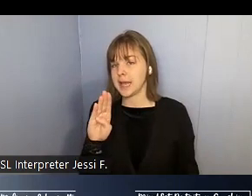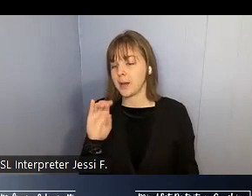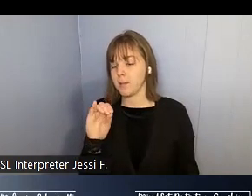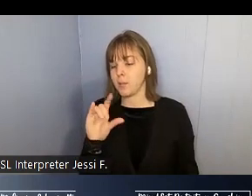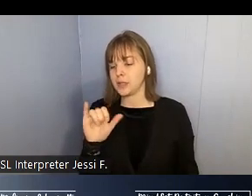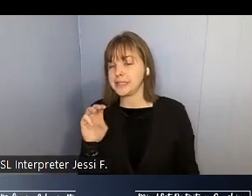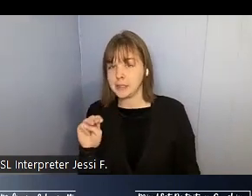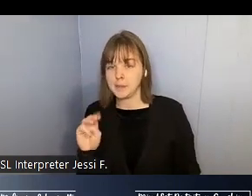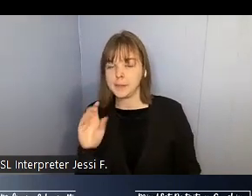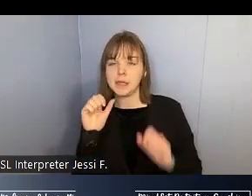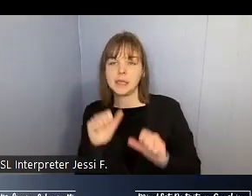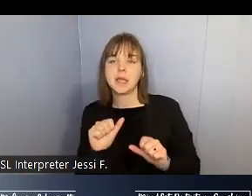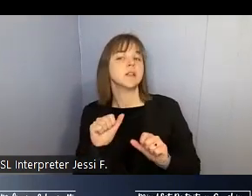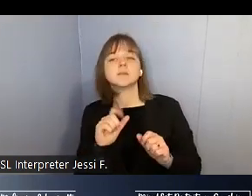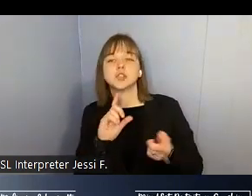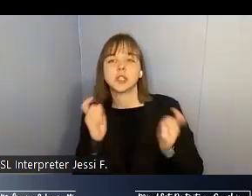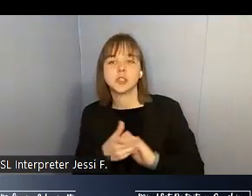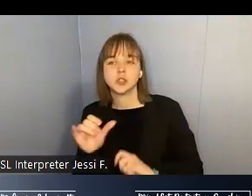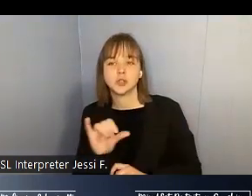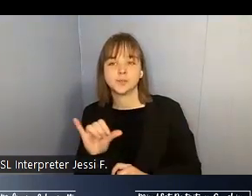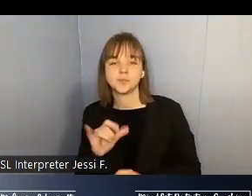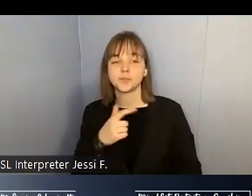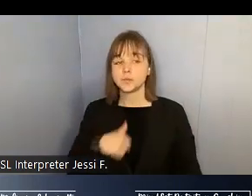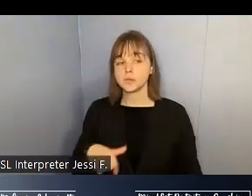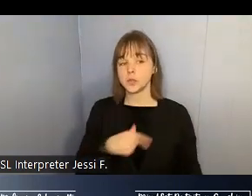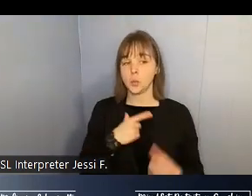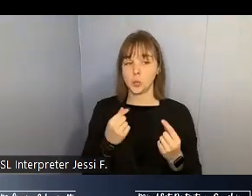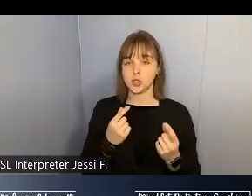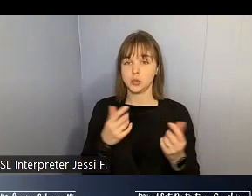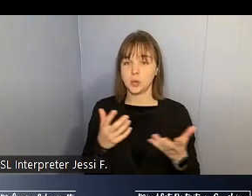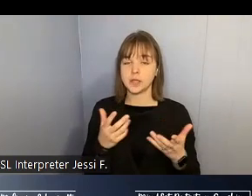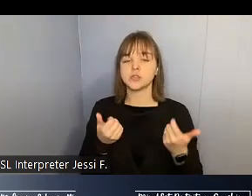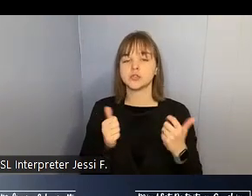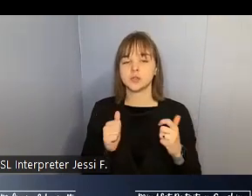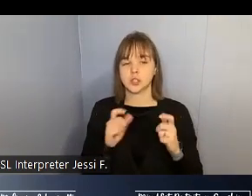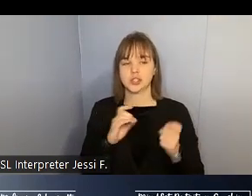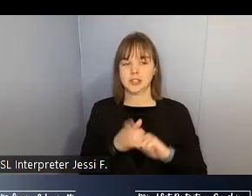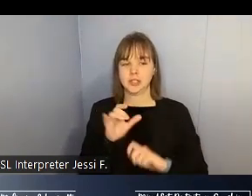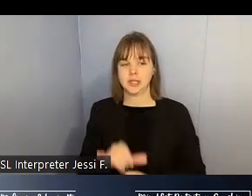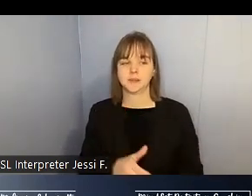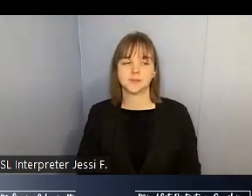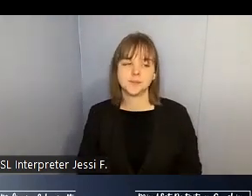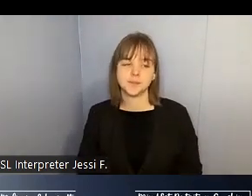And then you can consistently adhere to it over a longer period of time. The other thing to keep in mind is